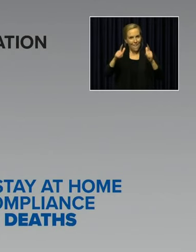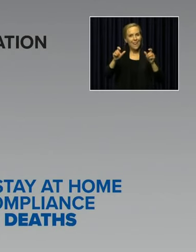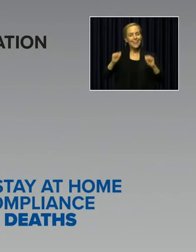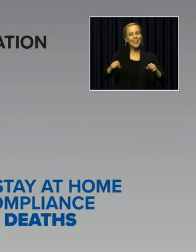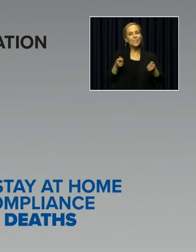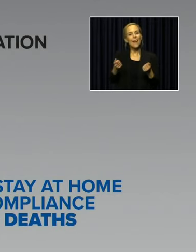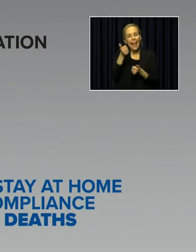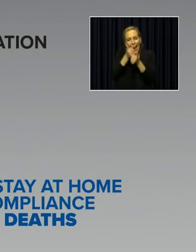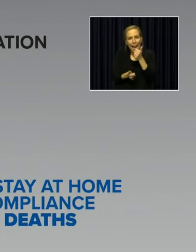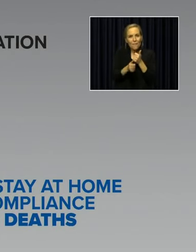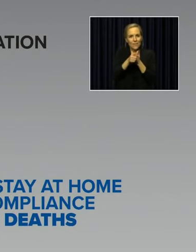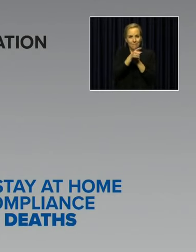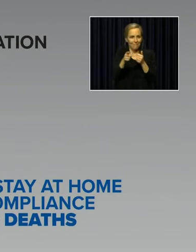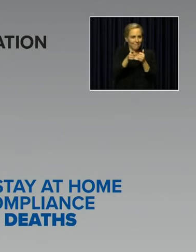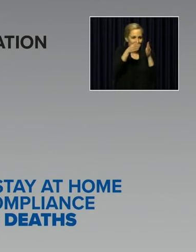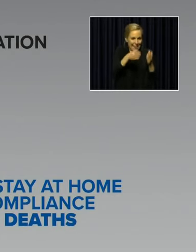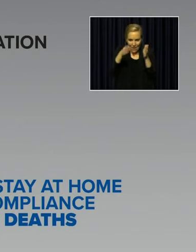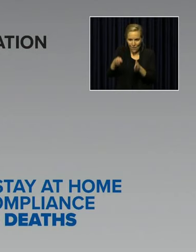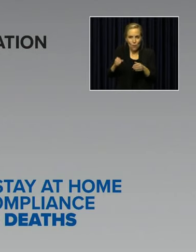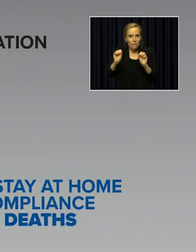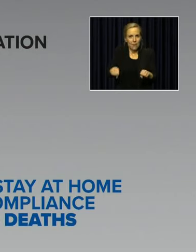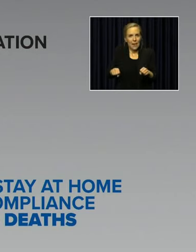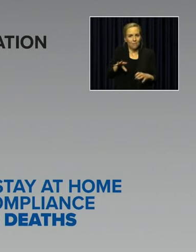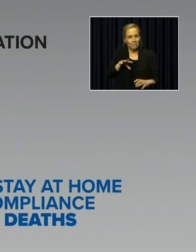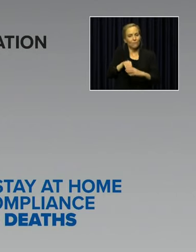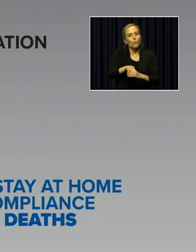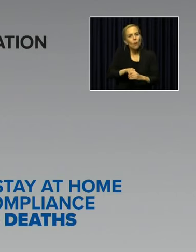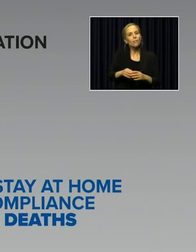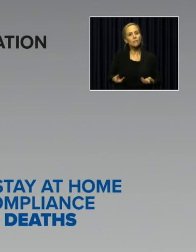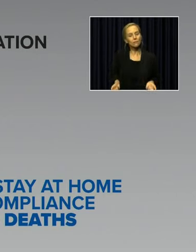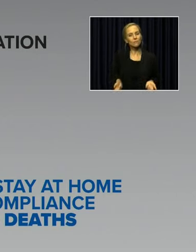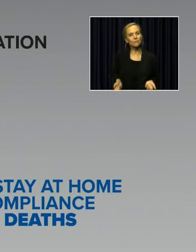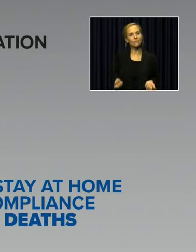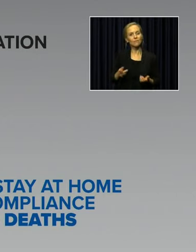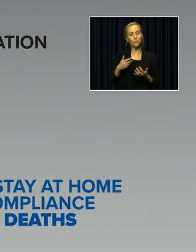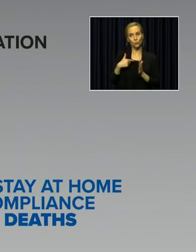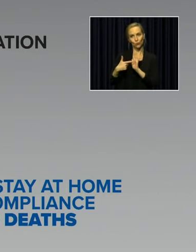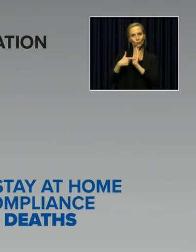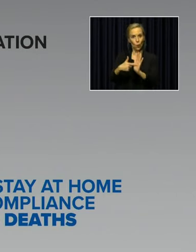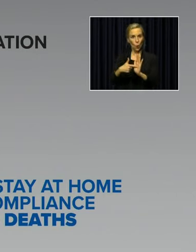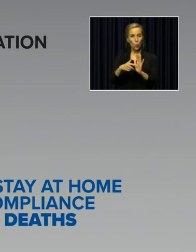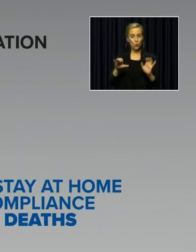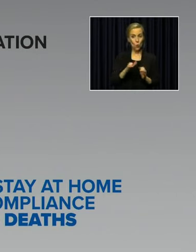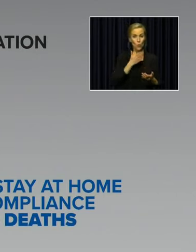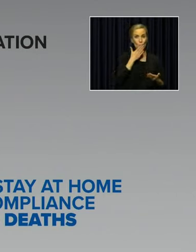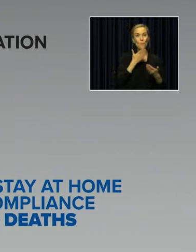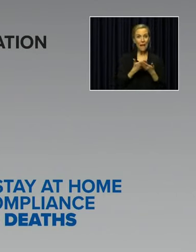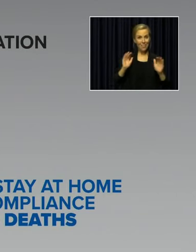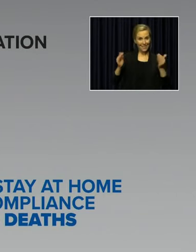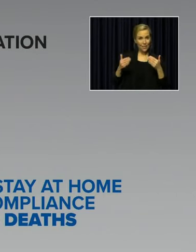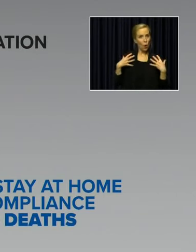AND WHILE WE DON'T KNOW BECAUSE EVERYBODY IS STILL JUST MODELING, GUESSING, TRYING TO DO